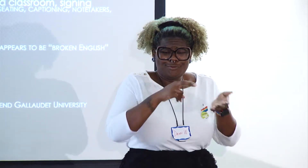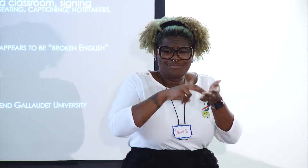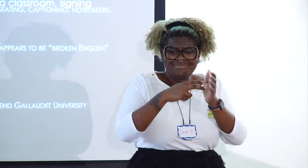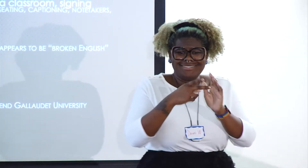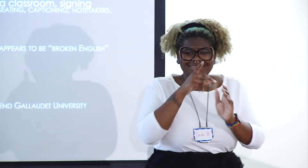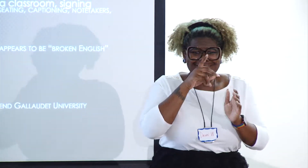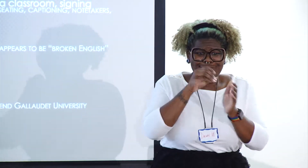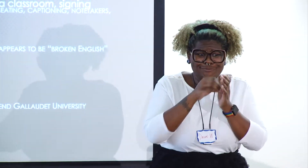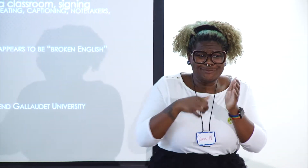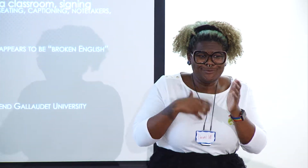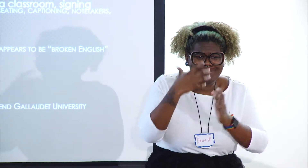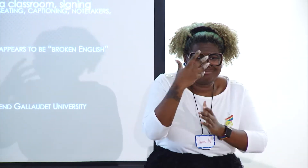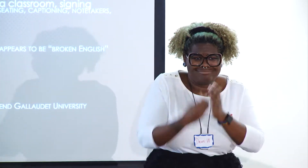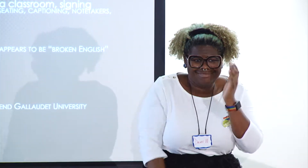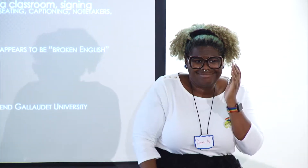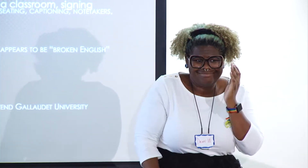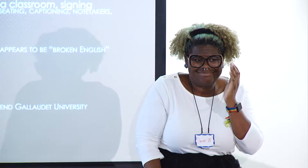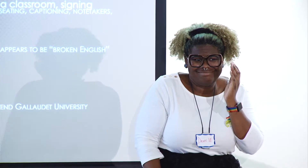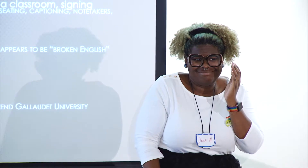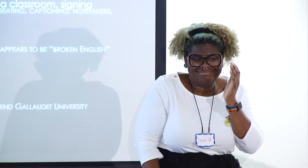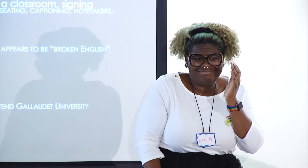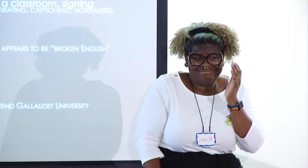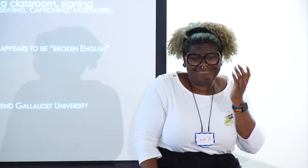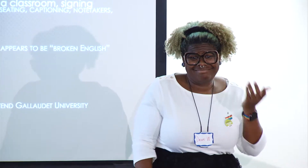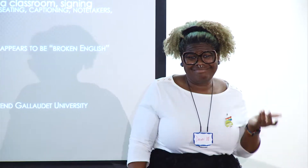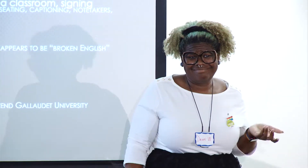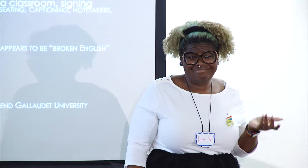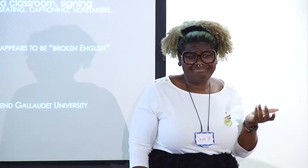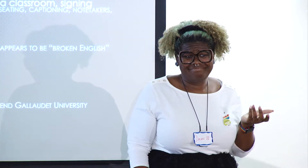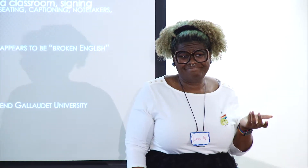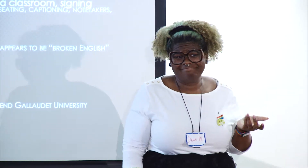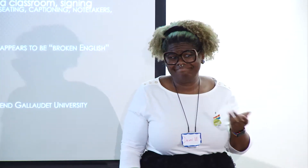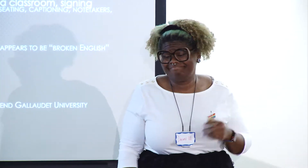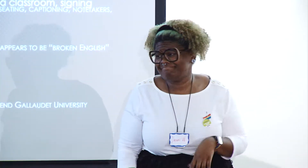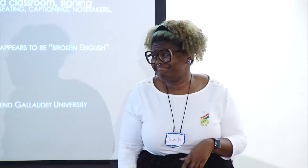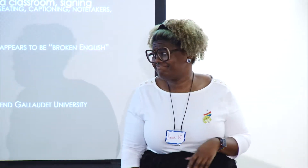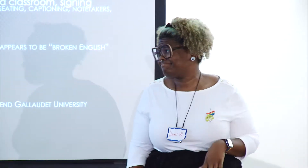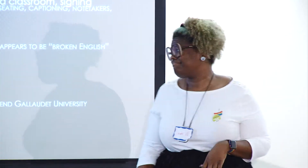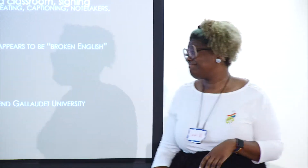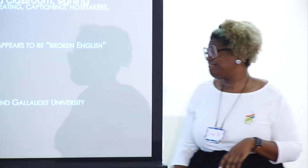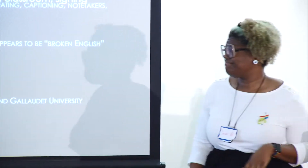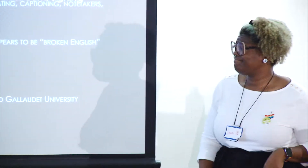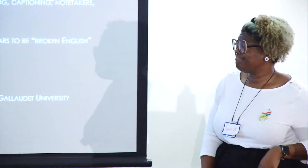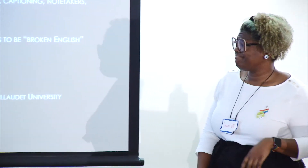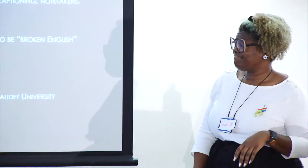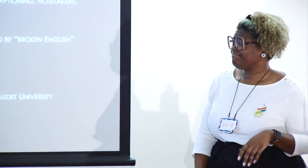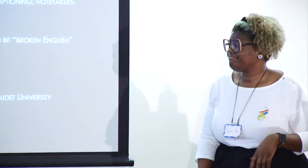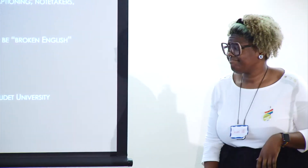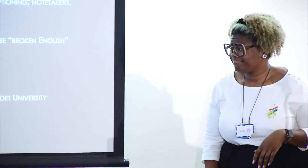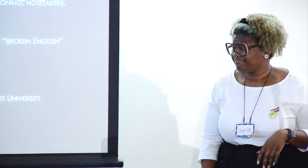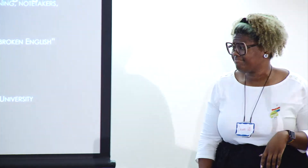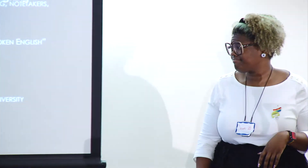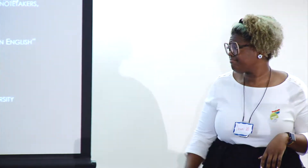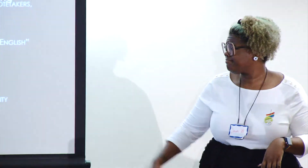without captioning. And students are missing out on that information and on that content and experience.